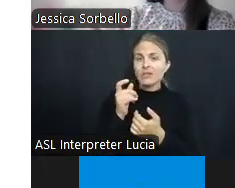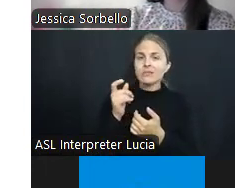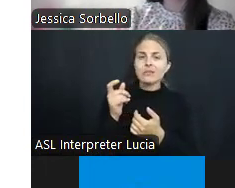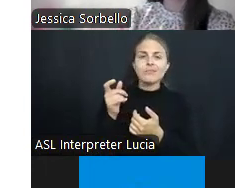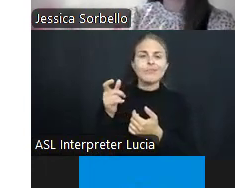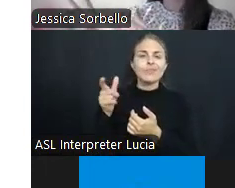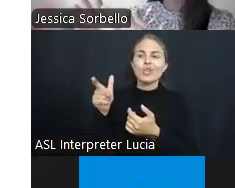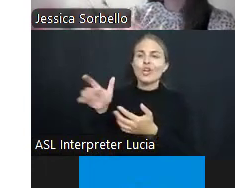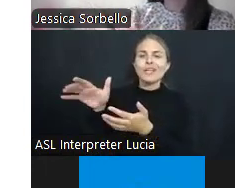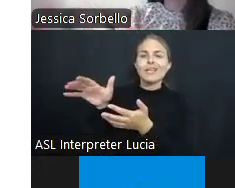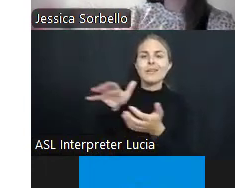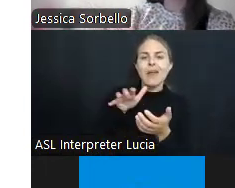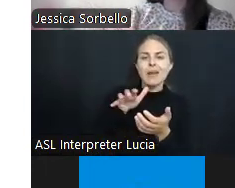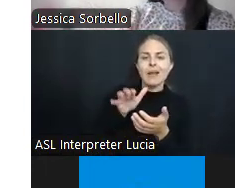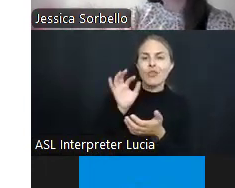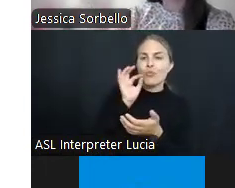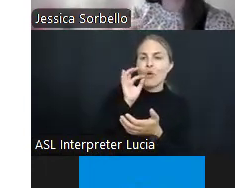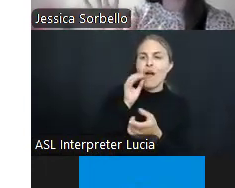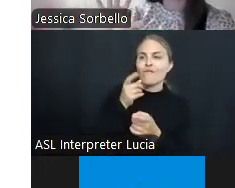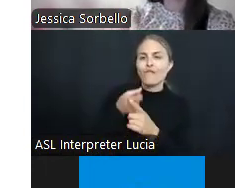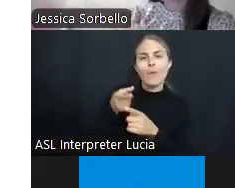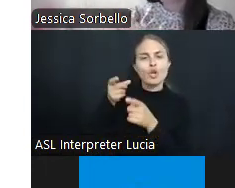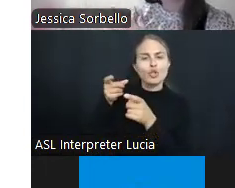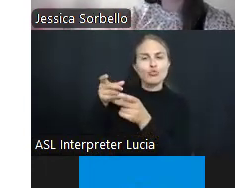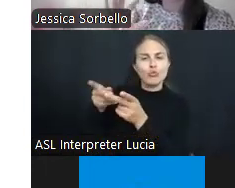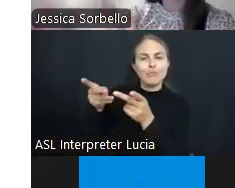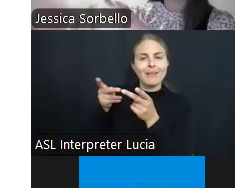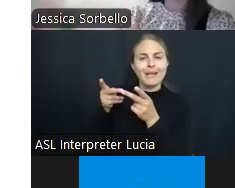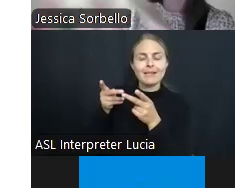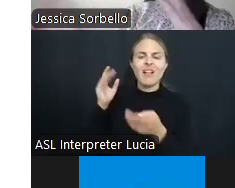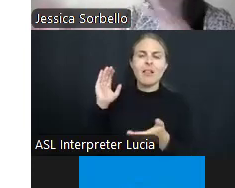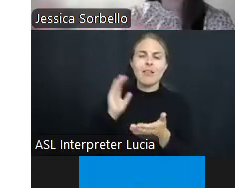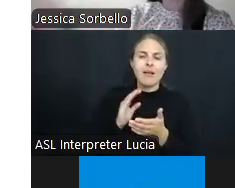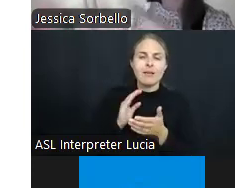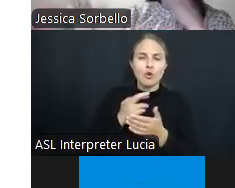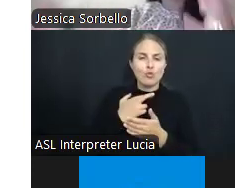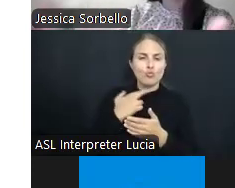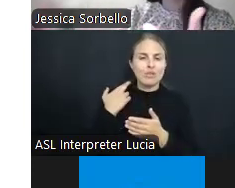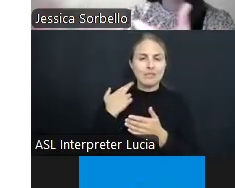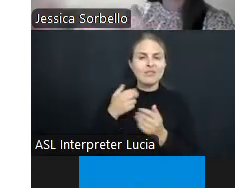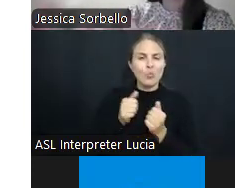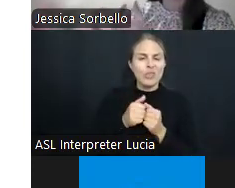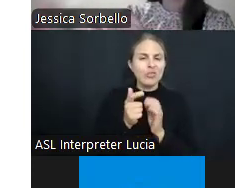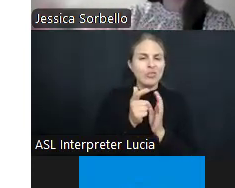. Despite what is going on it is safer to have something more controlled. Versus something that is on the black